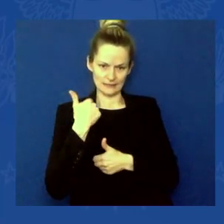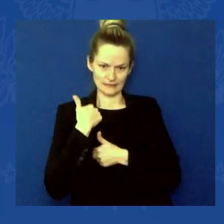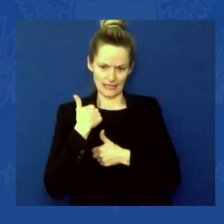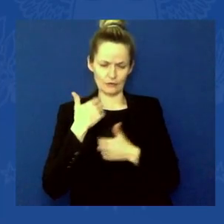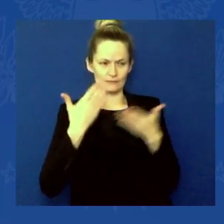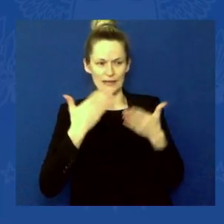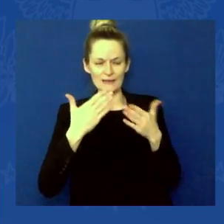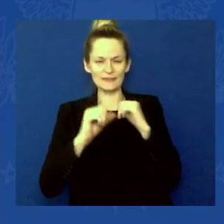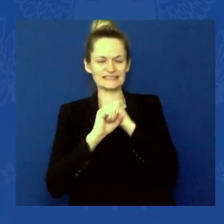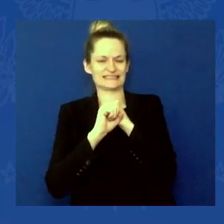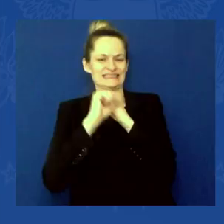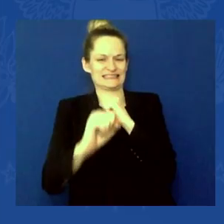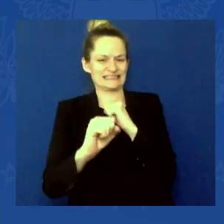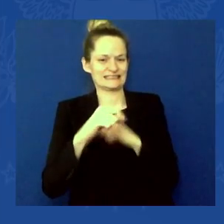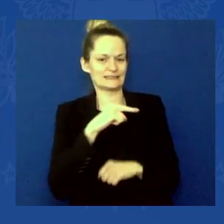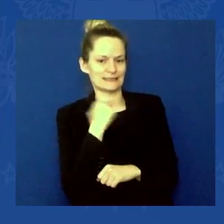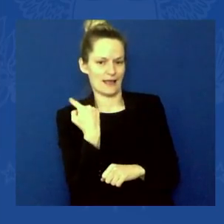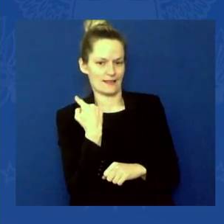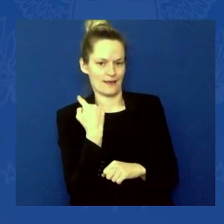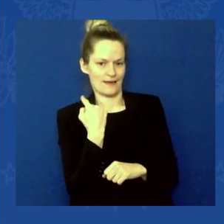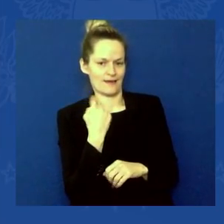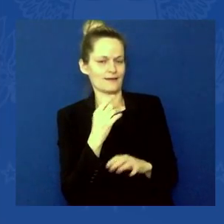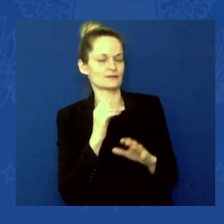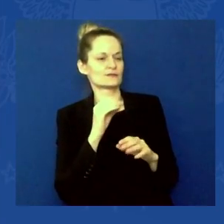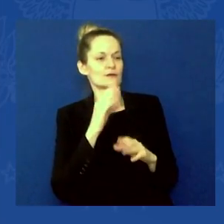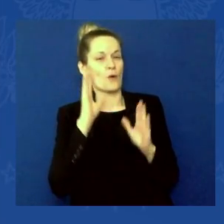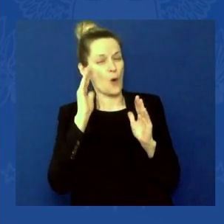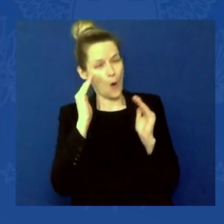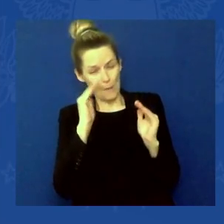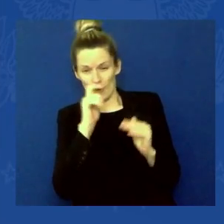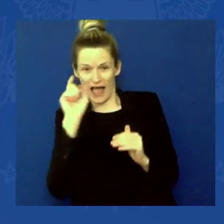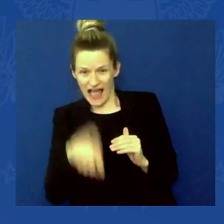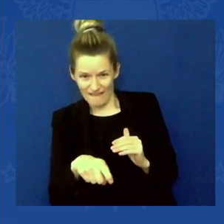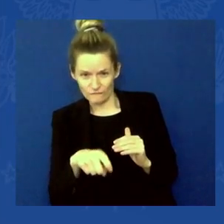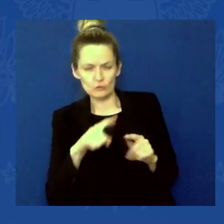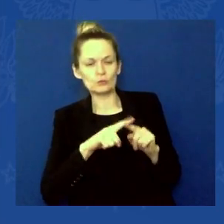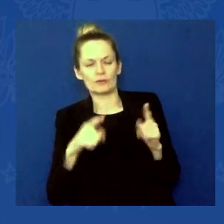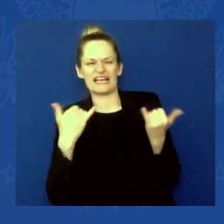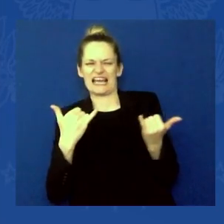but there are going to be discussions, I suspect, on how far along we are in the process.